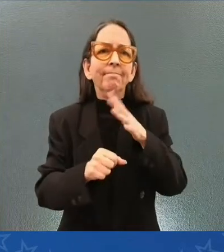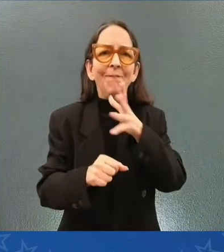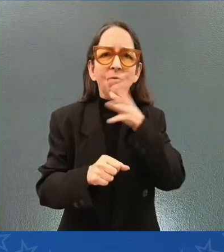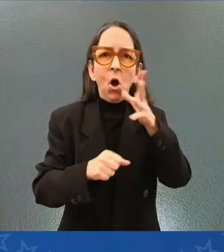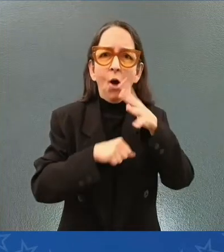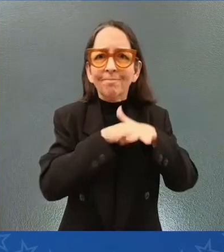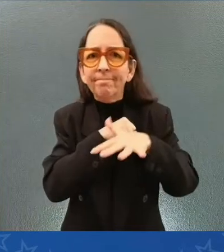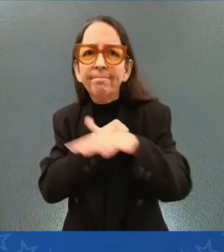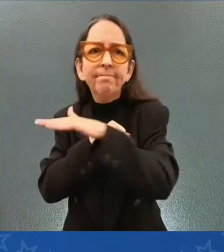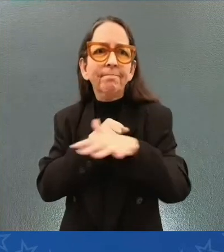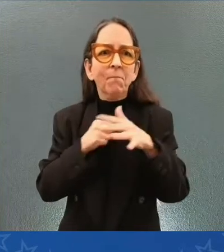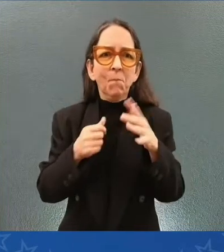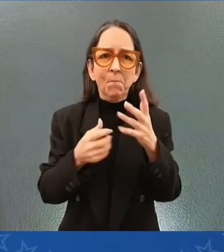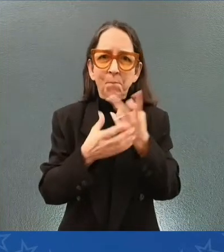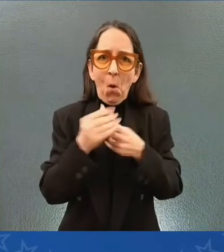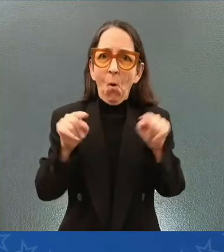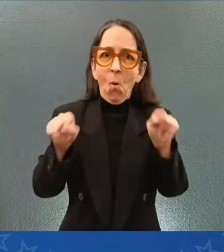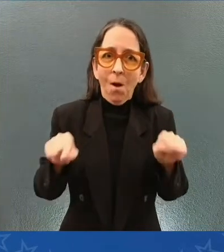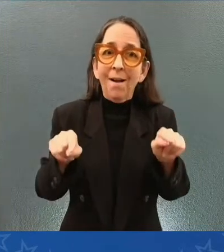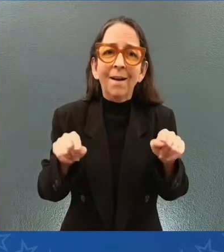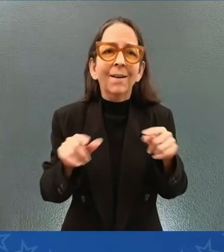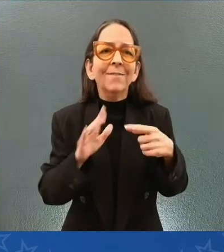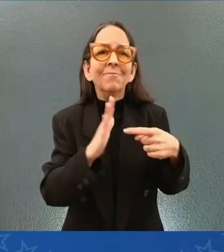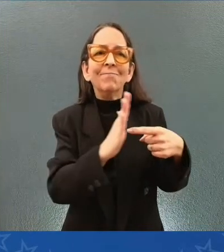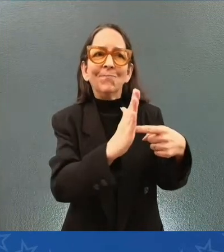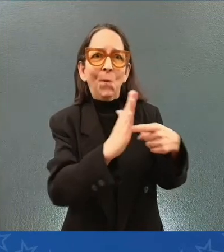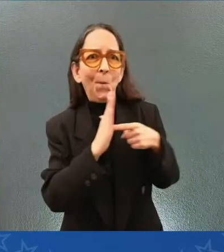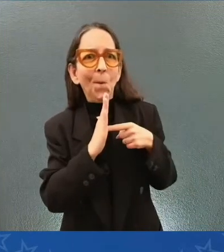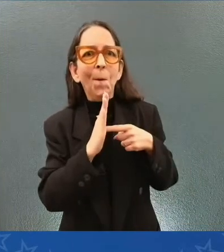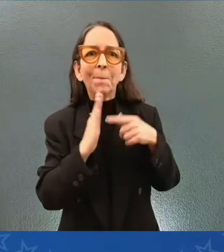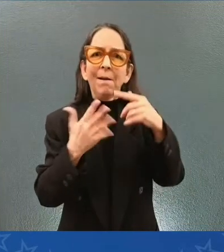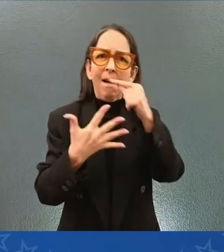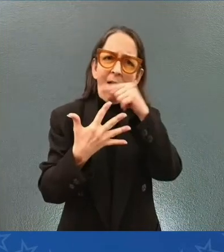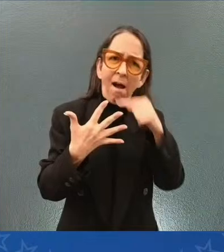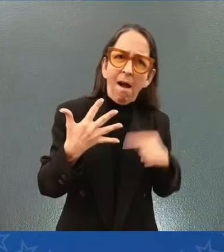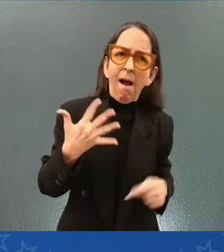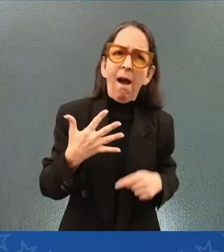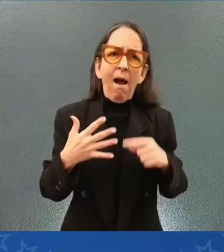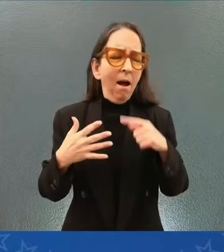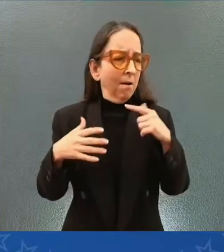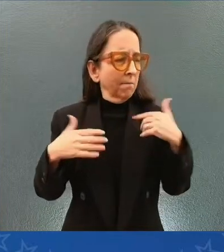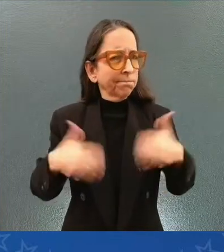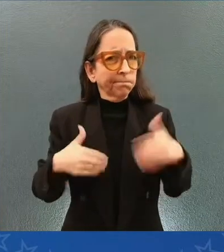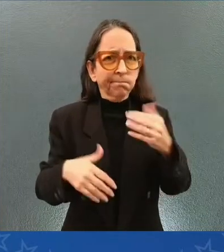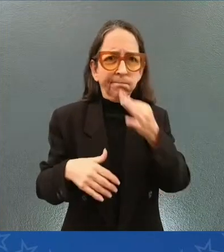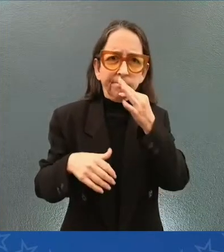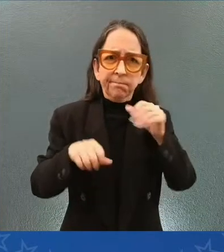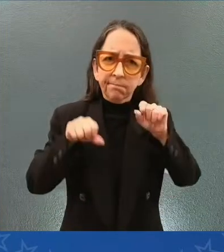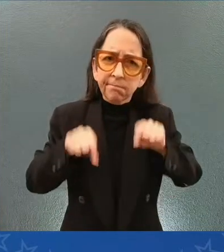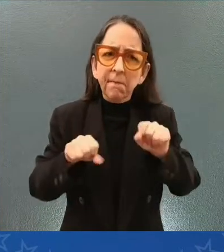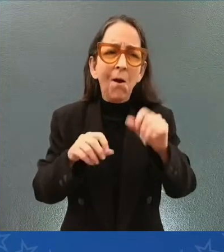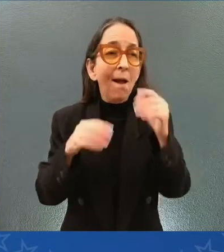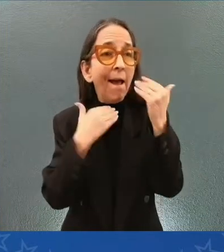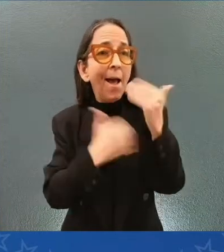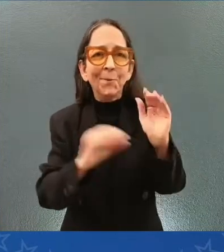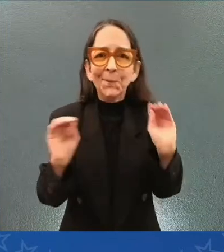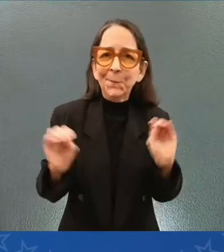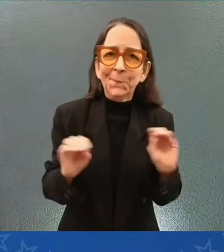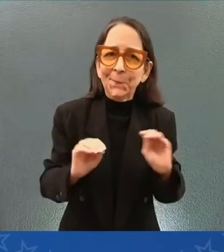that what's possible as a nation, nothing beyond their capacity, while representing your families, your communities, your ancestors,